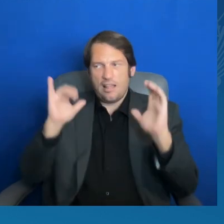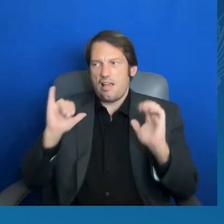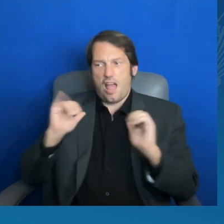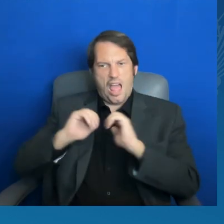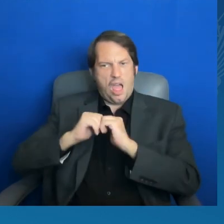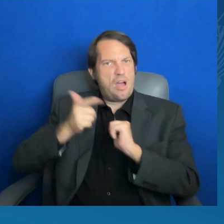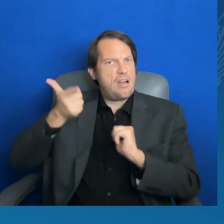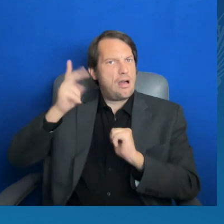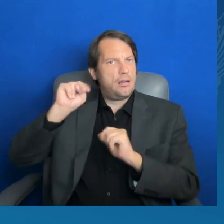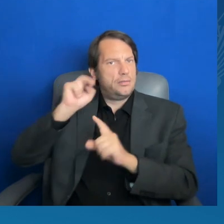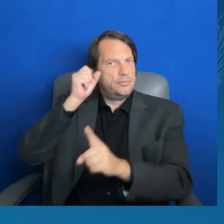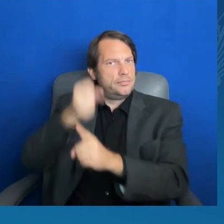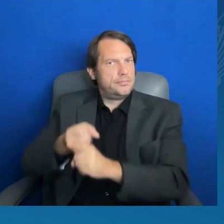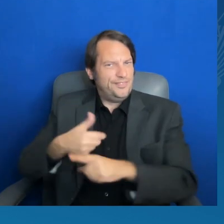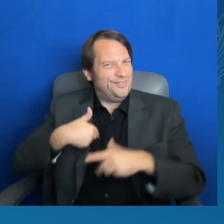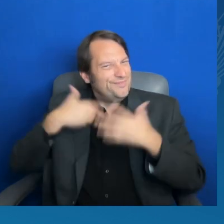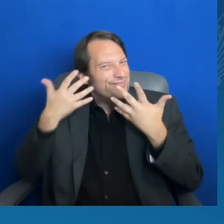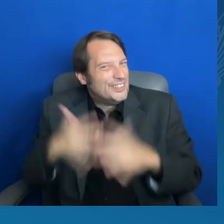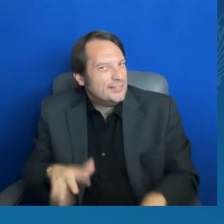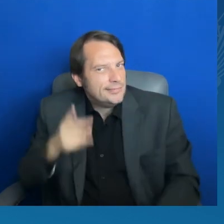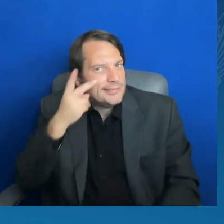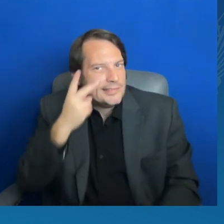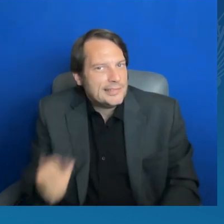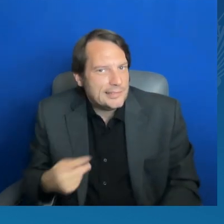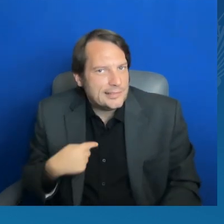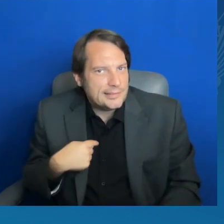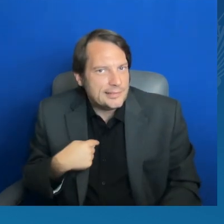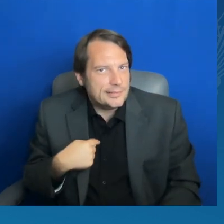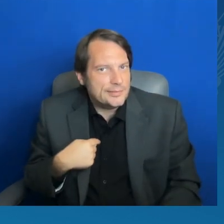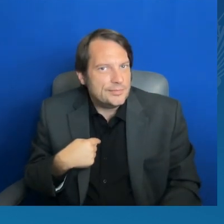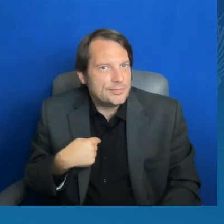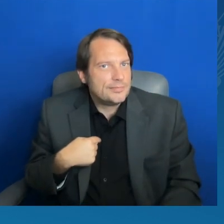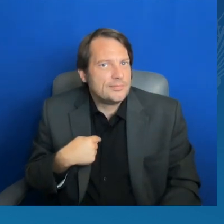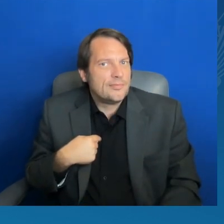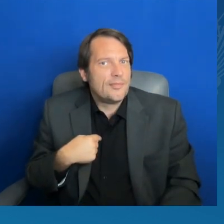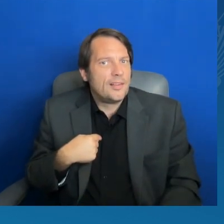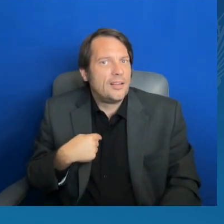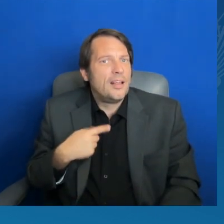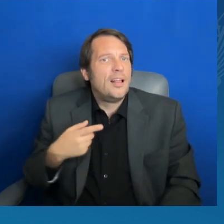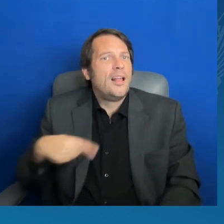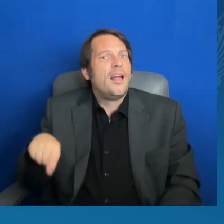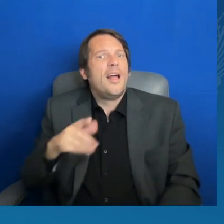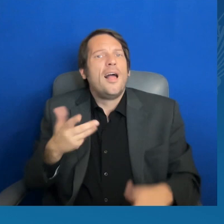and not requiring you to do it on your own. I used to when I was -- back when I was DA of San Francisco,